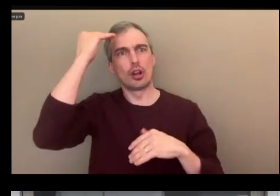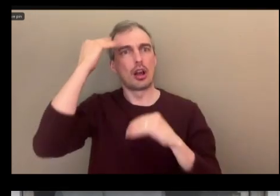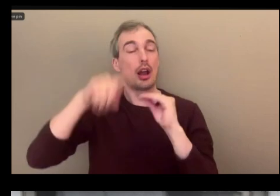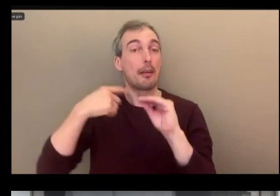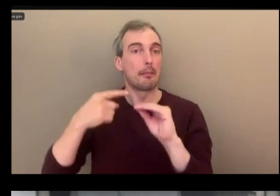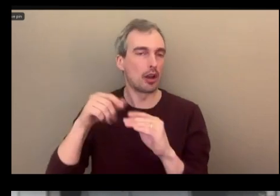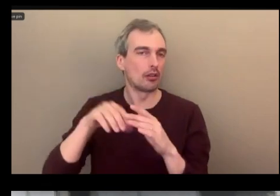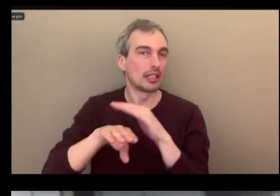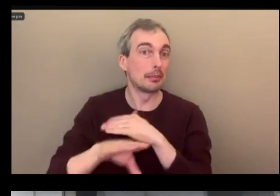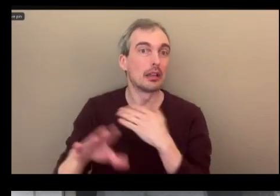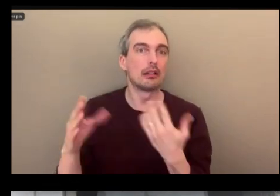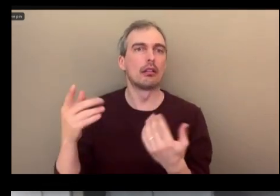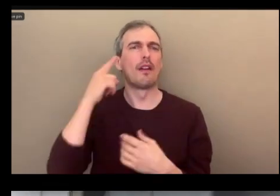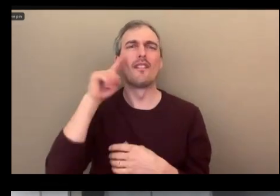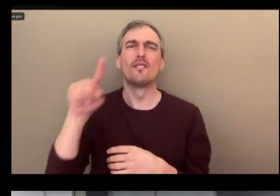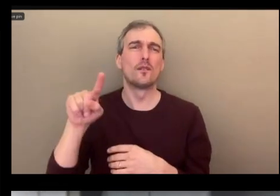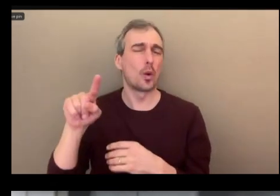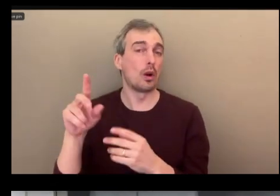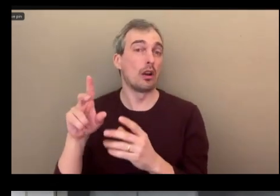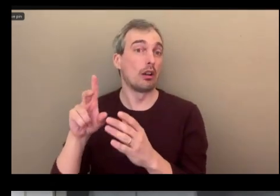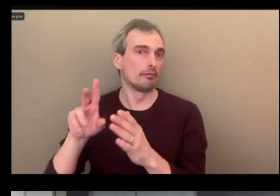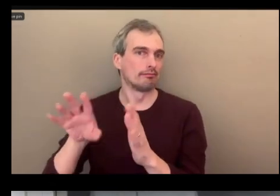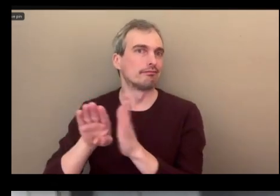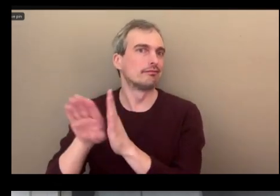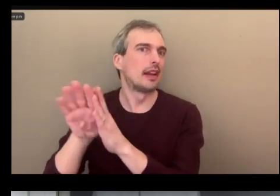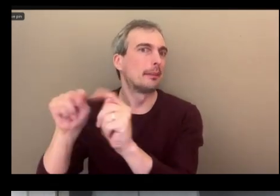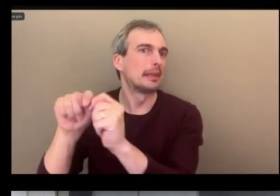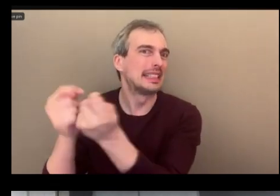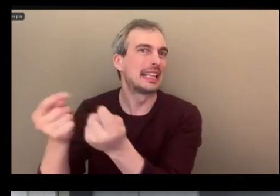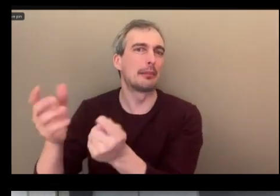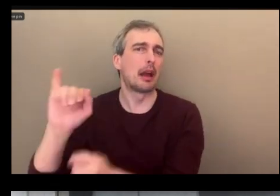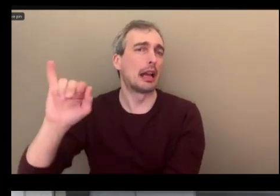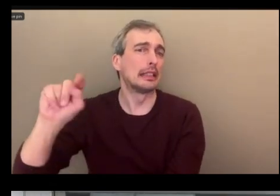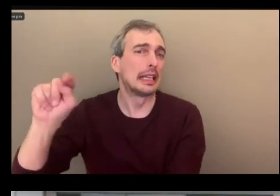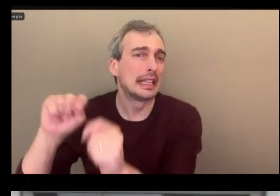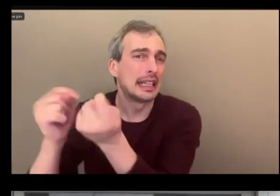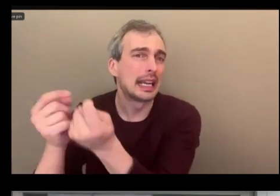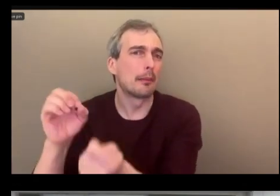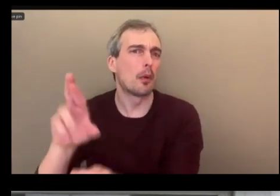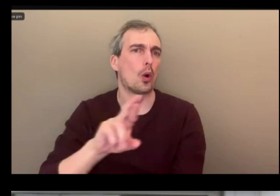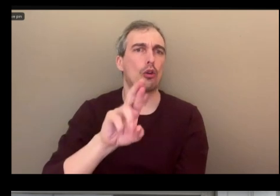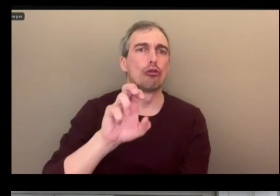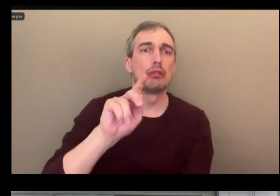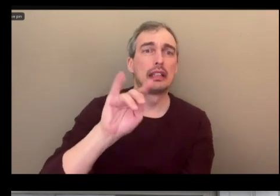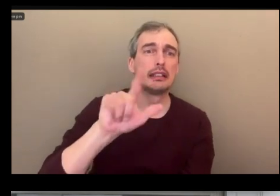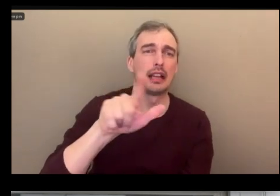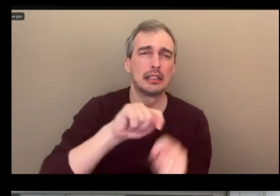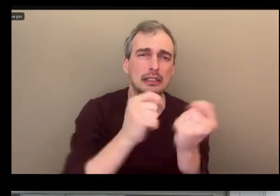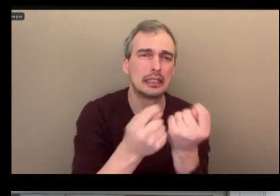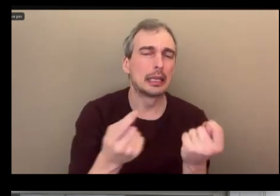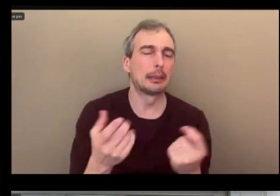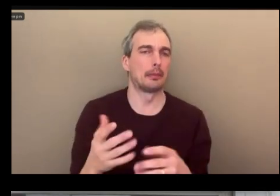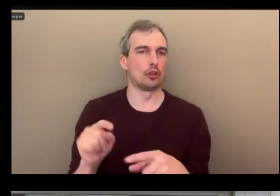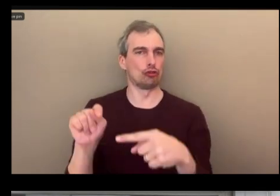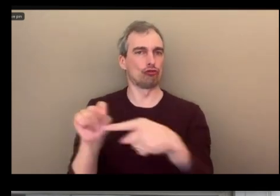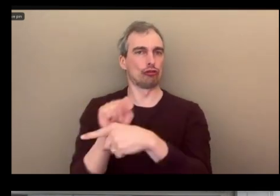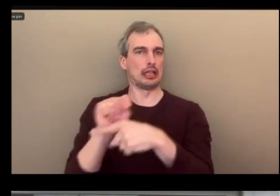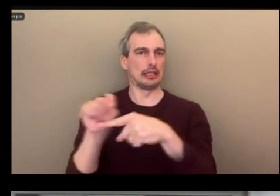We all tailor our training for anybody who needs a training on accessibility. Because the more people understand the impacts accessibility has on